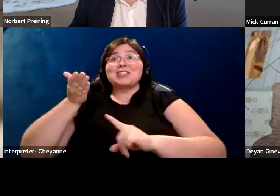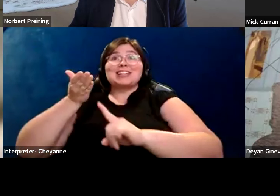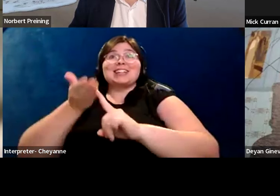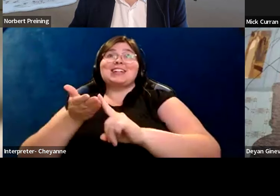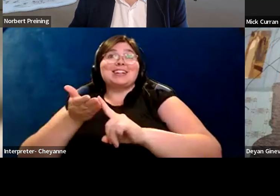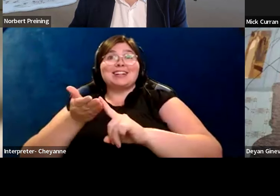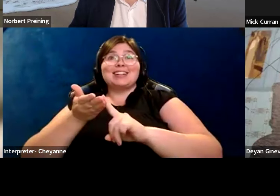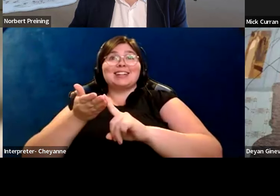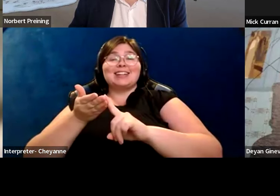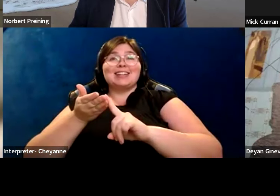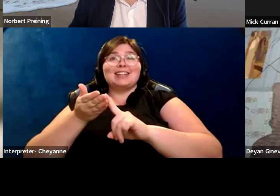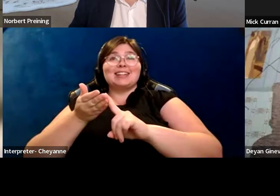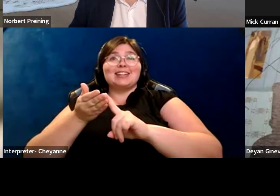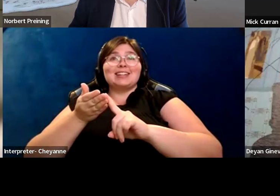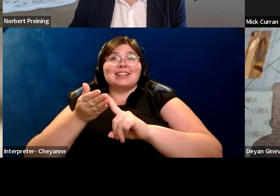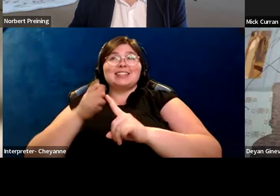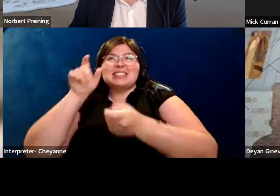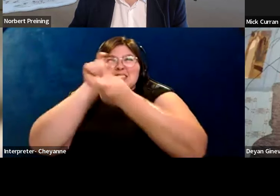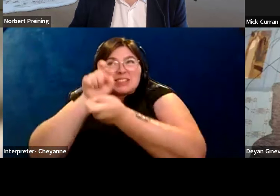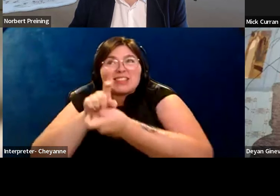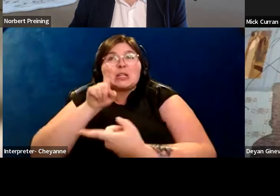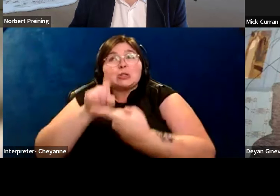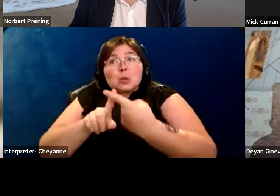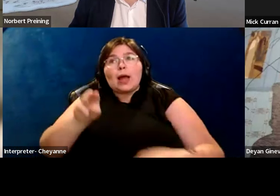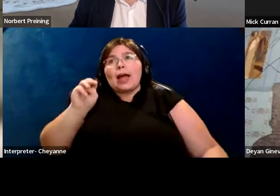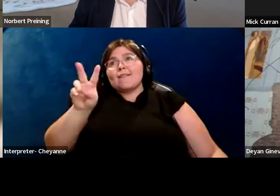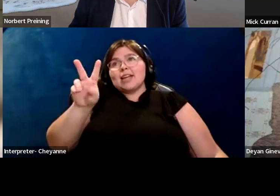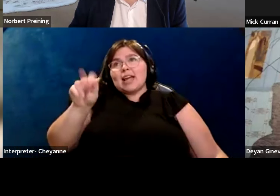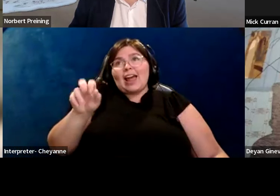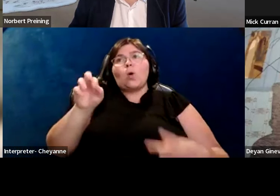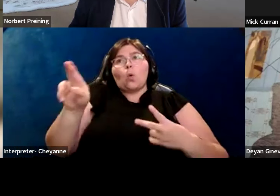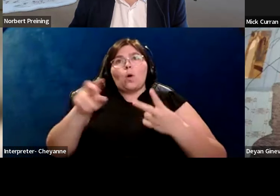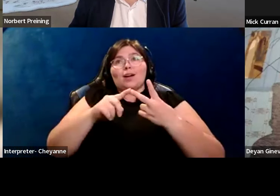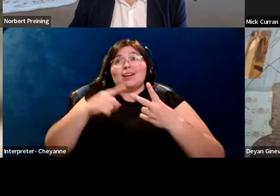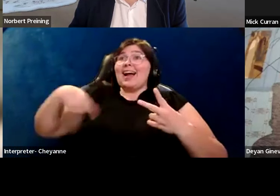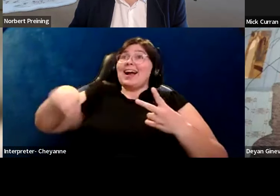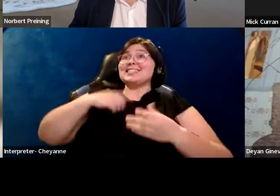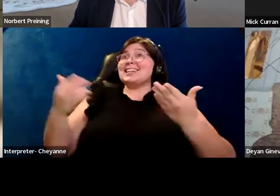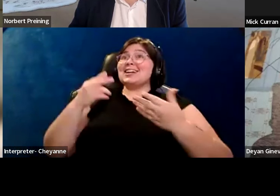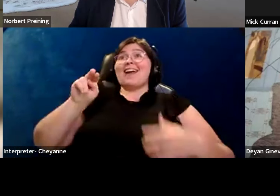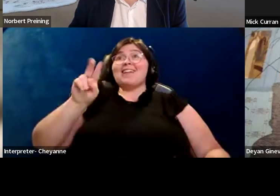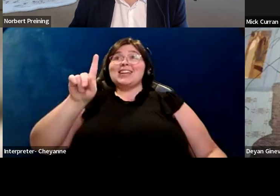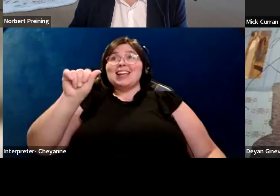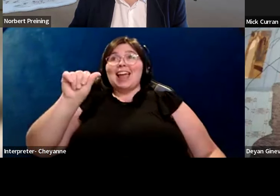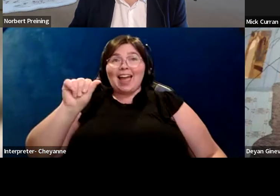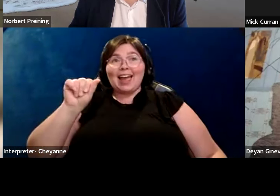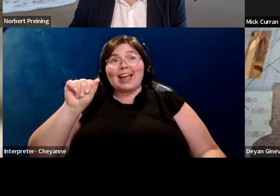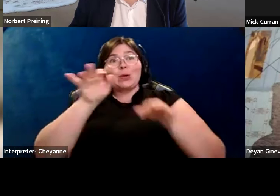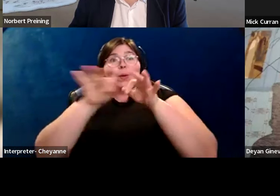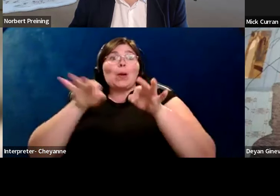entirely-- is entirely specific to NVDA or was coded by us at NVDA. There has been some terrific work